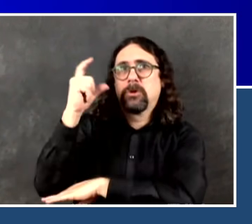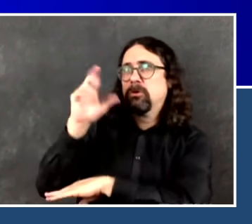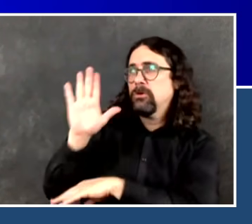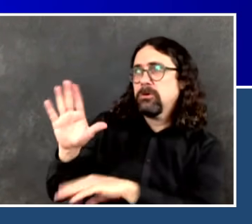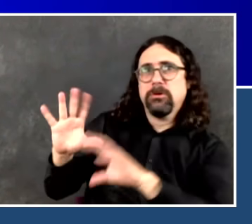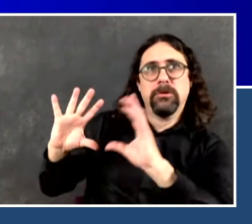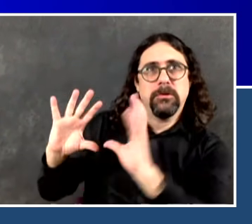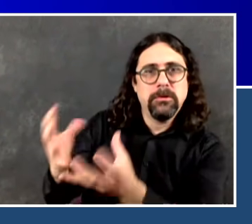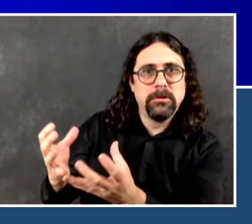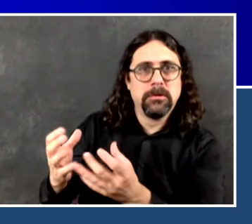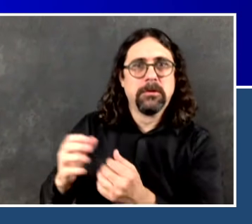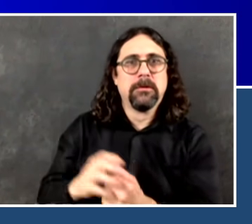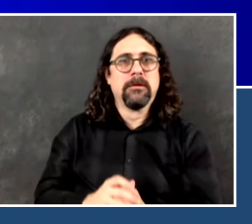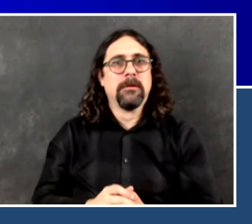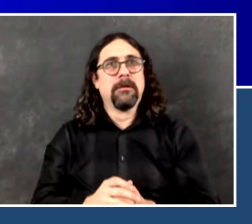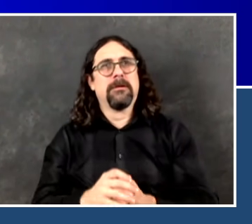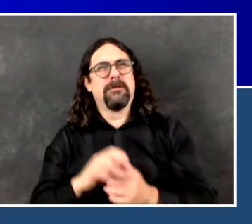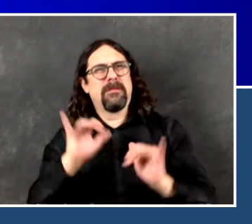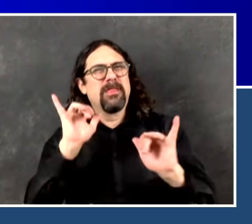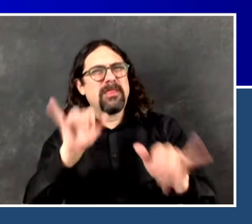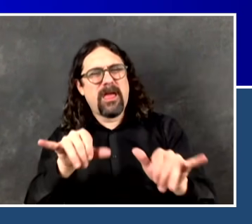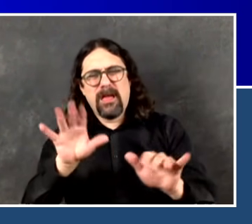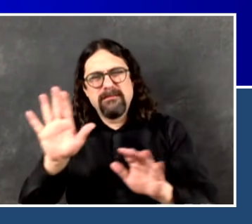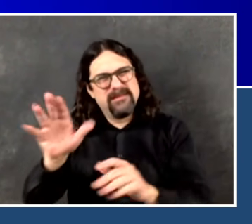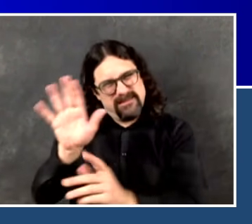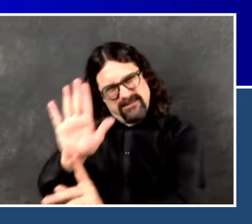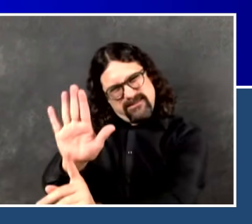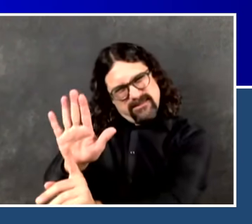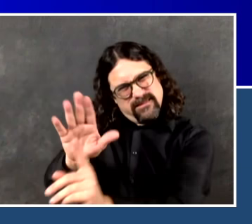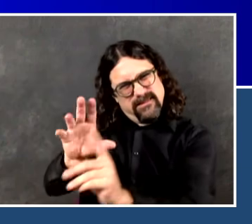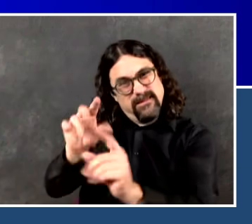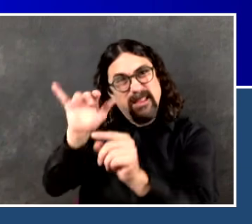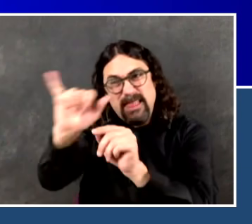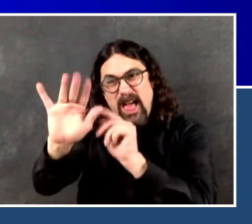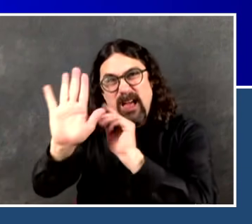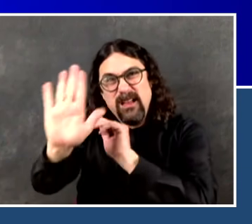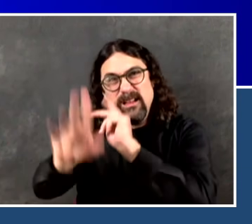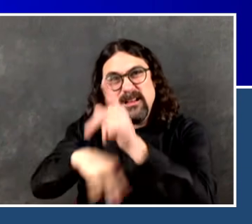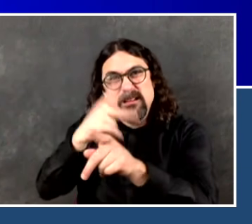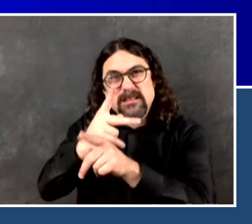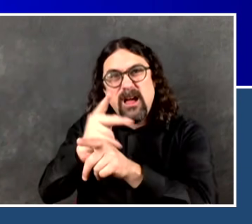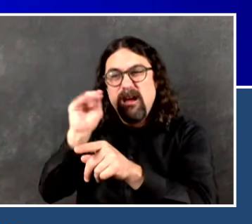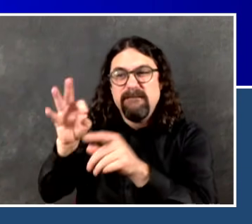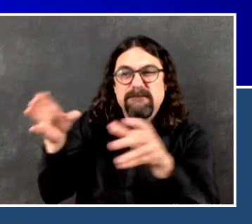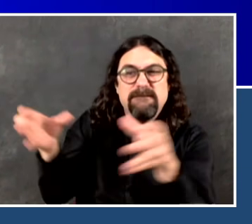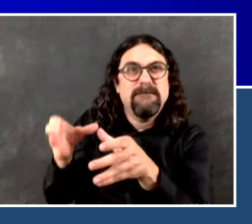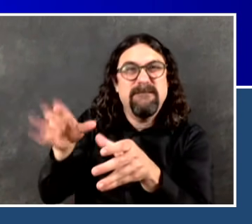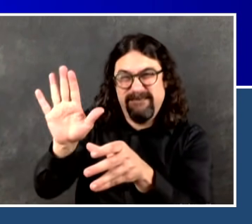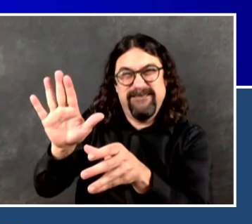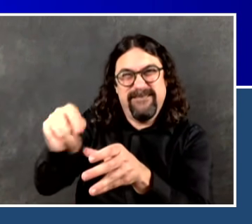HELP US FRA THE RESTART. TEYH' SLLTAY WITH US FOR WEEKS AND ONMTS HTO COME AS WE BUILD OUT OUR